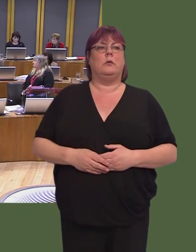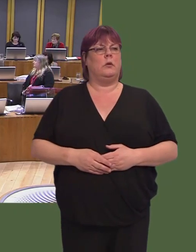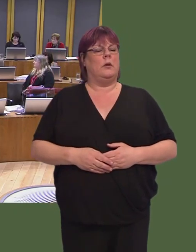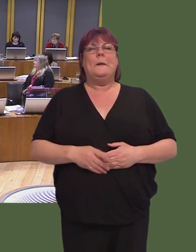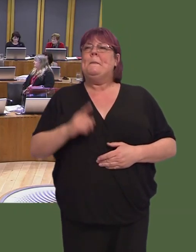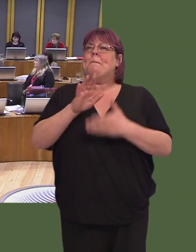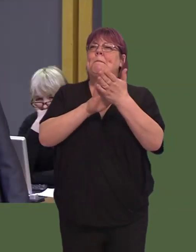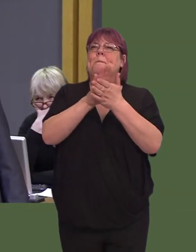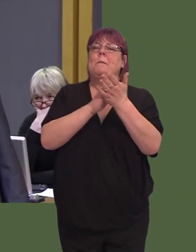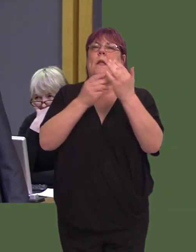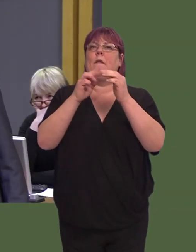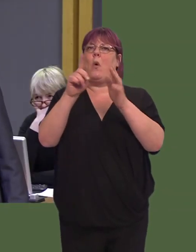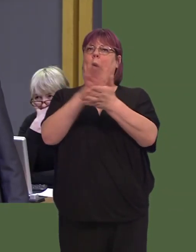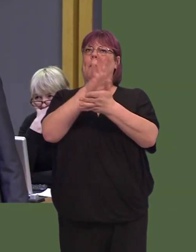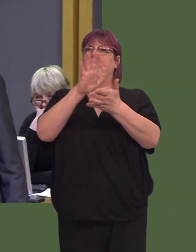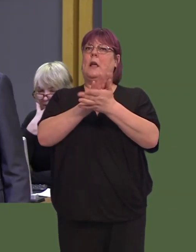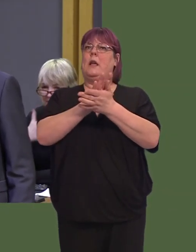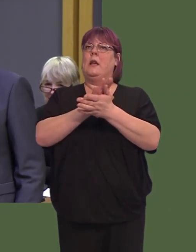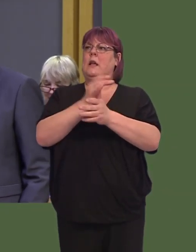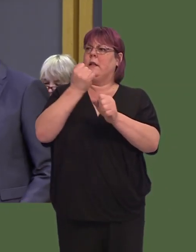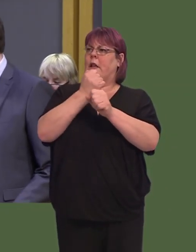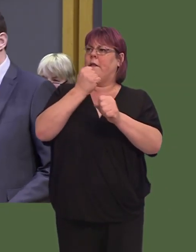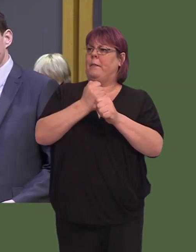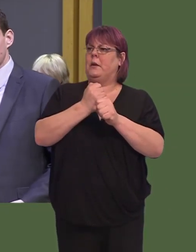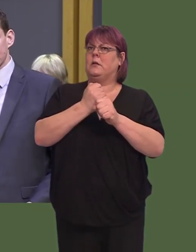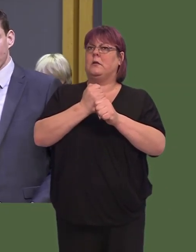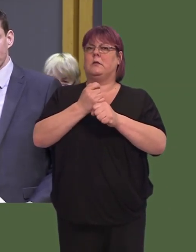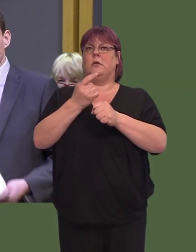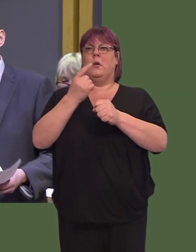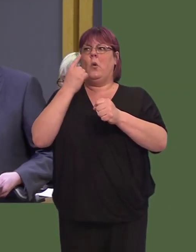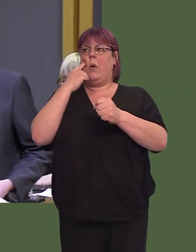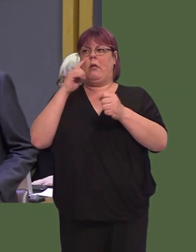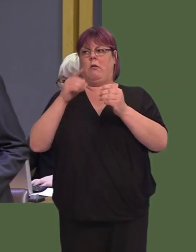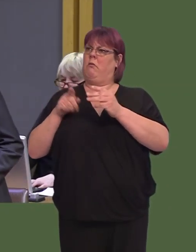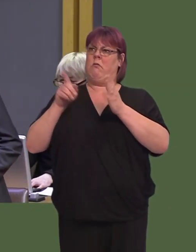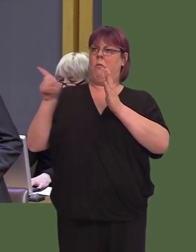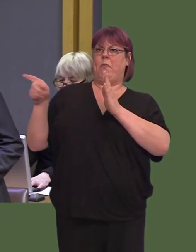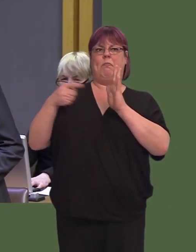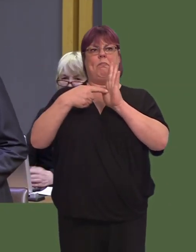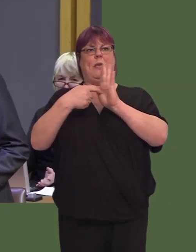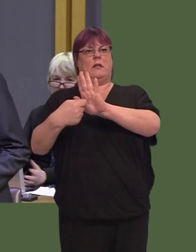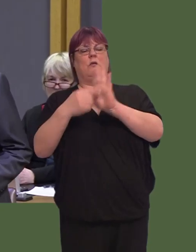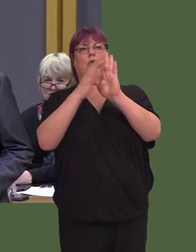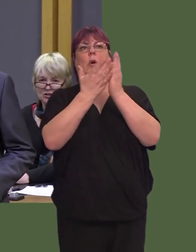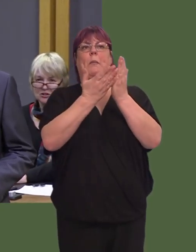out with us what our position was when this document was published, why is that still not the case now?